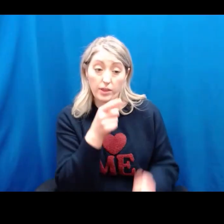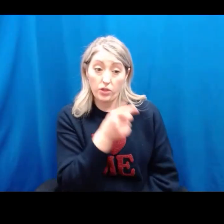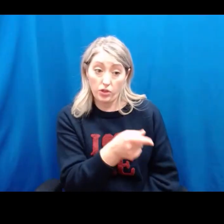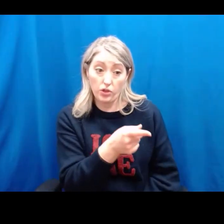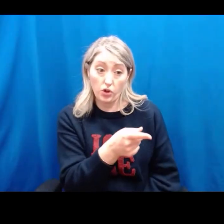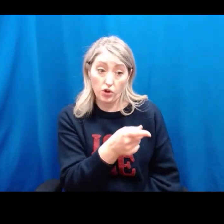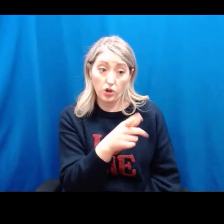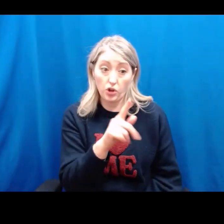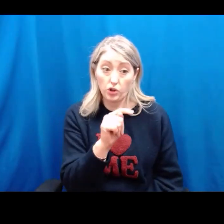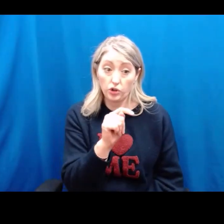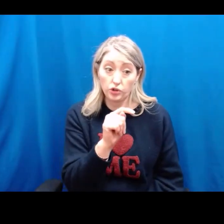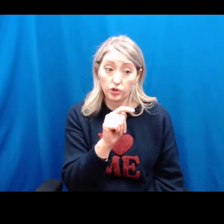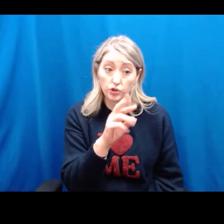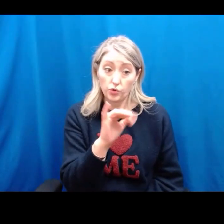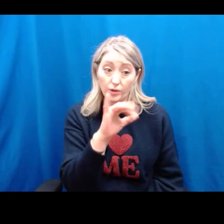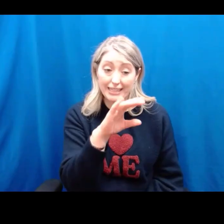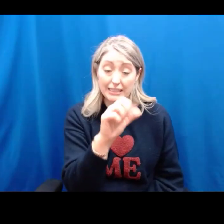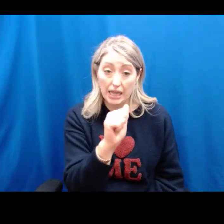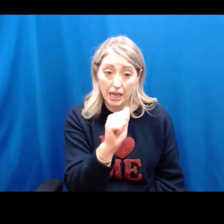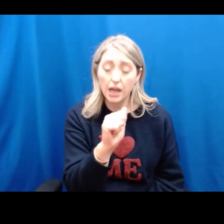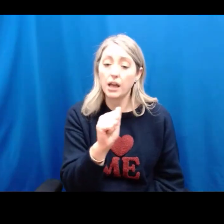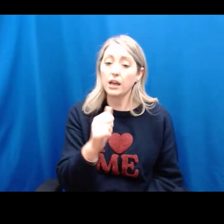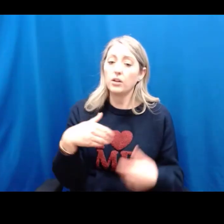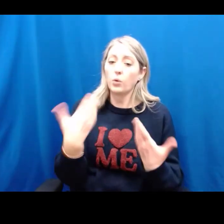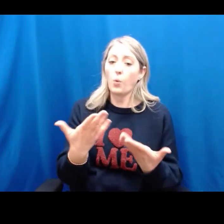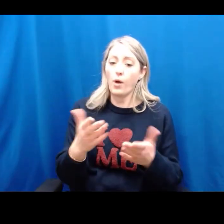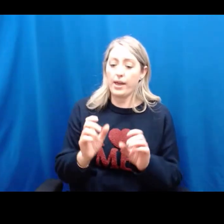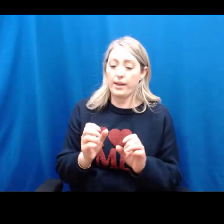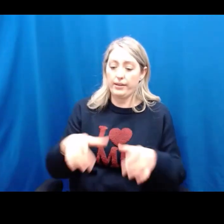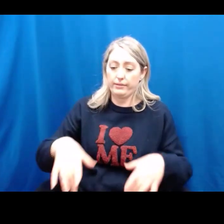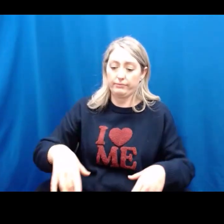to give you guys a chance to put something in the chat or to come